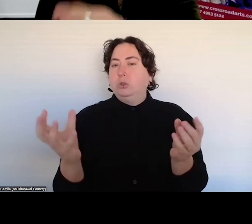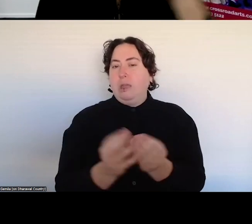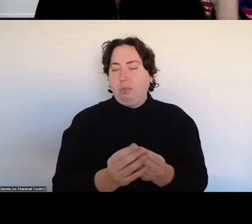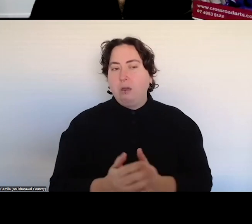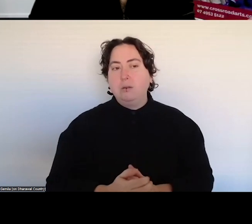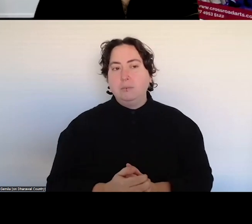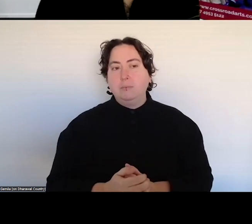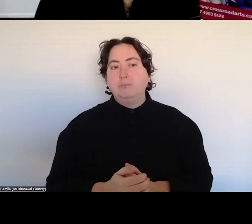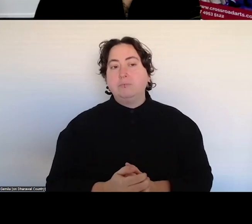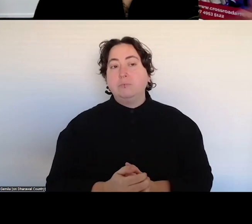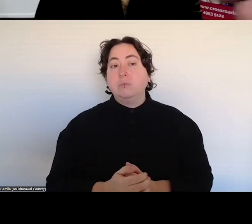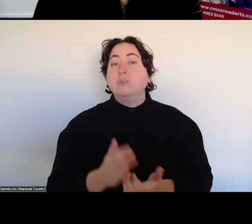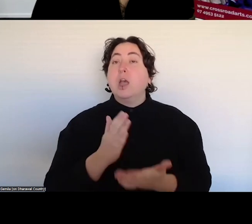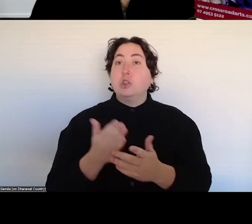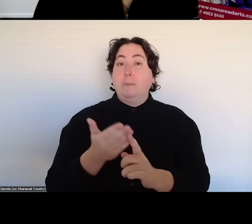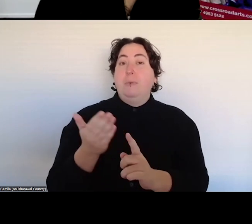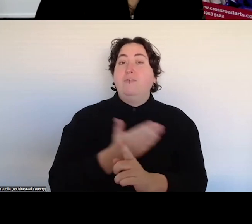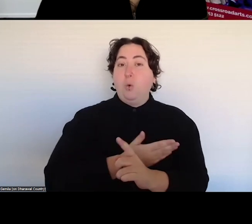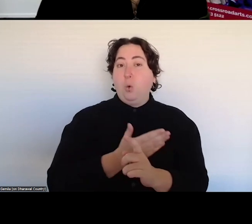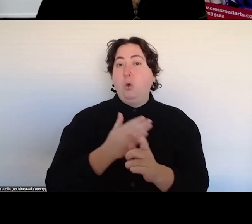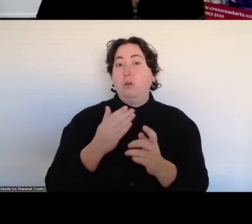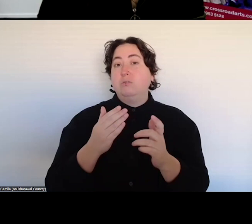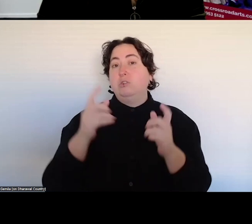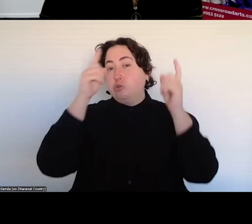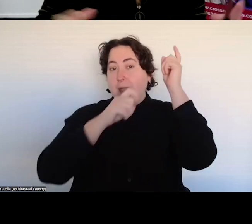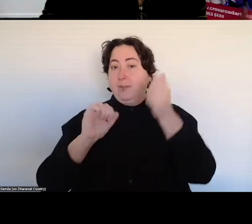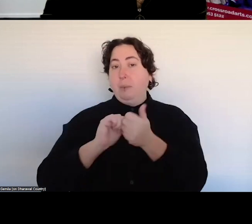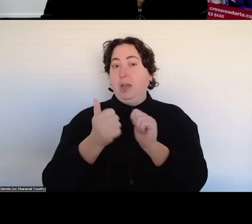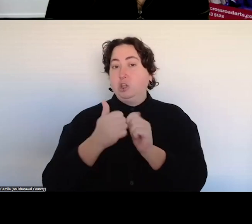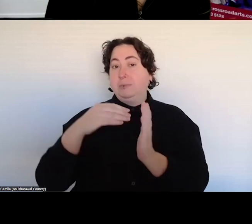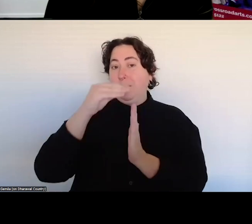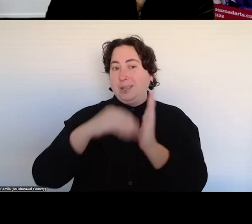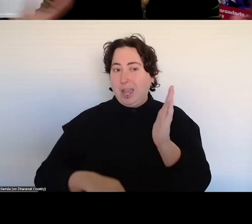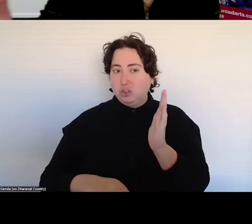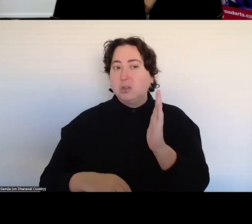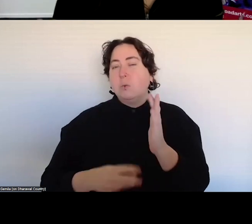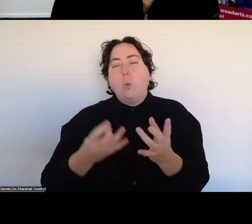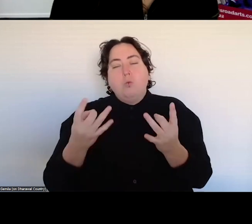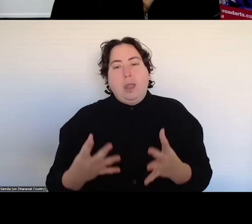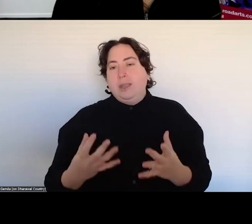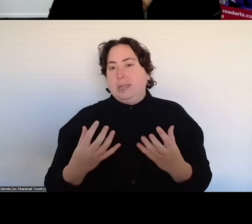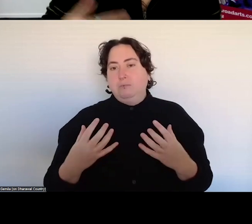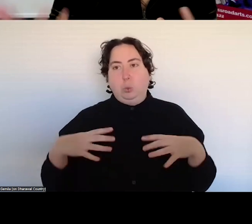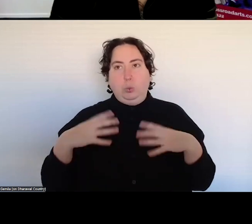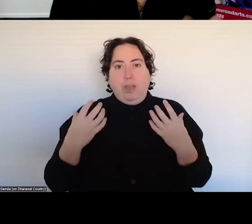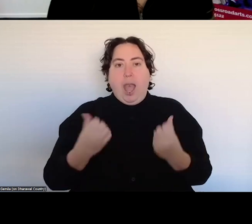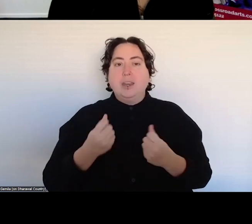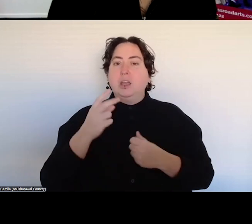just before the creative partnerships application there was already a 12 month plan of how we would